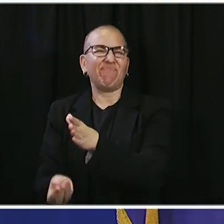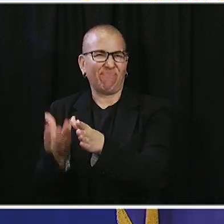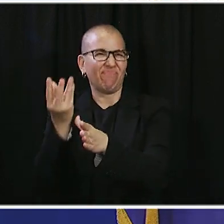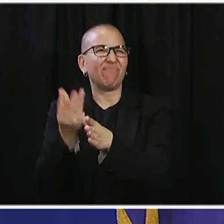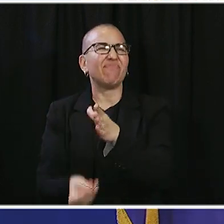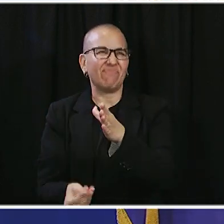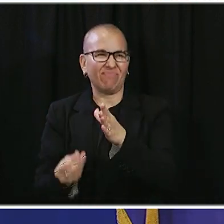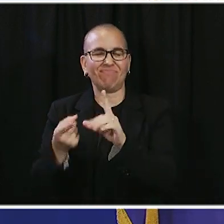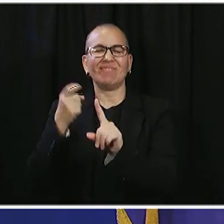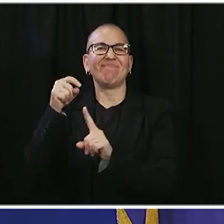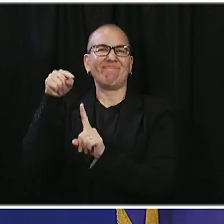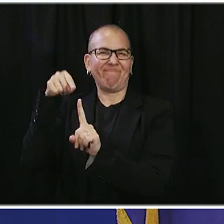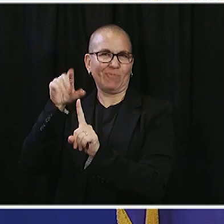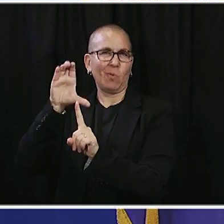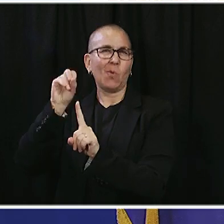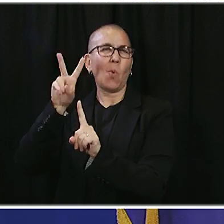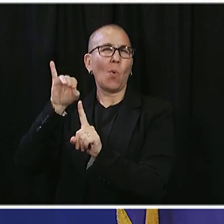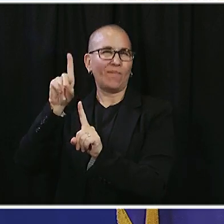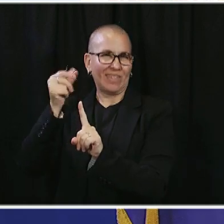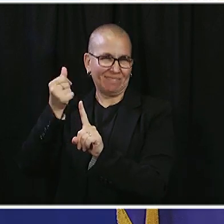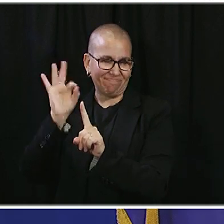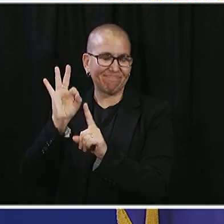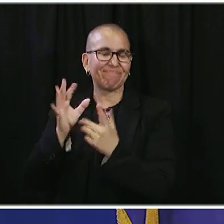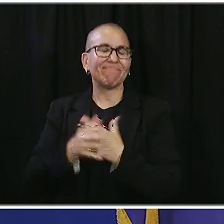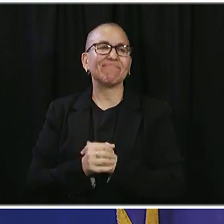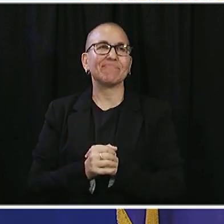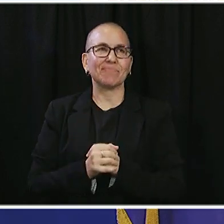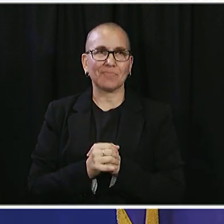MONTHS, BY THE END OF THIS MONTH, 100,000 OF OUR FELLOW AMERICANS WILL HAVE DIED DUE TO COVID-19.